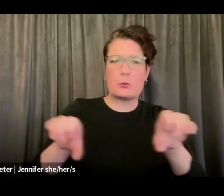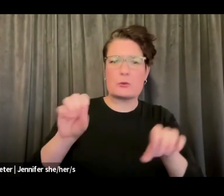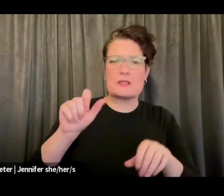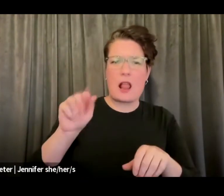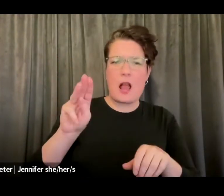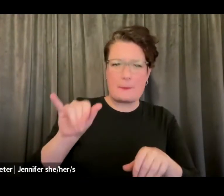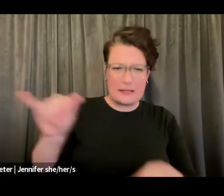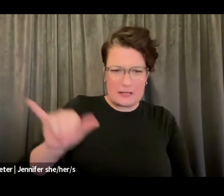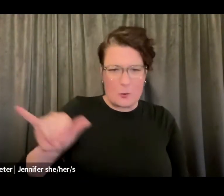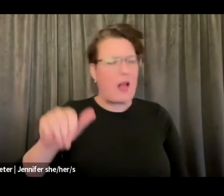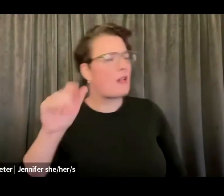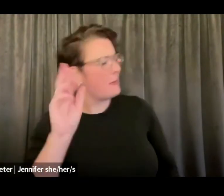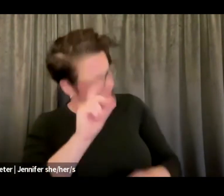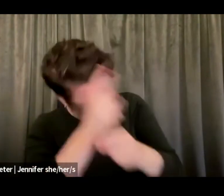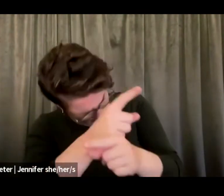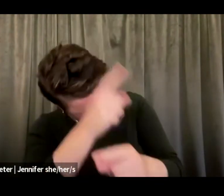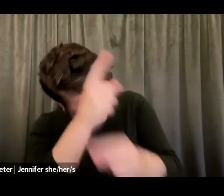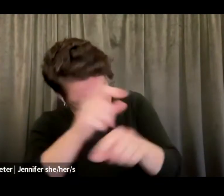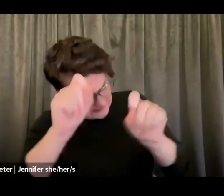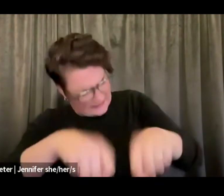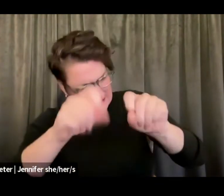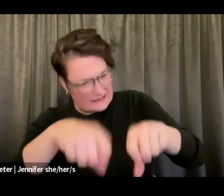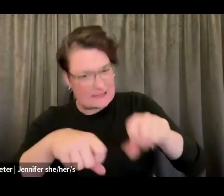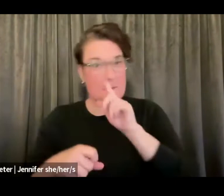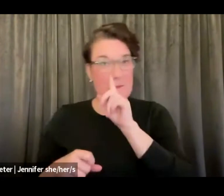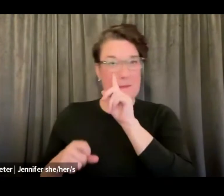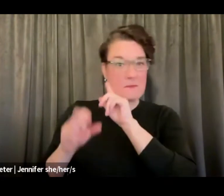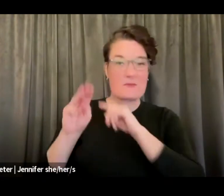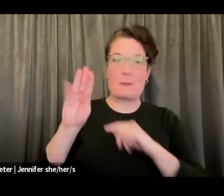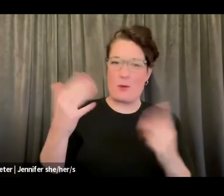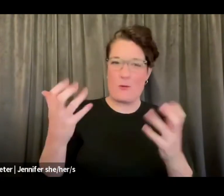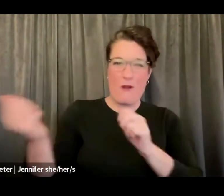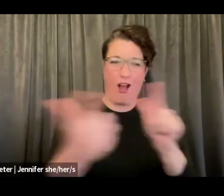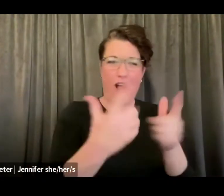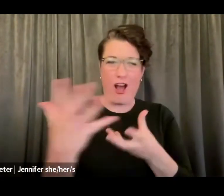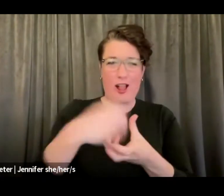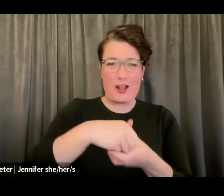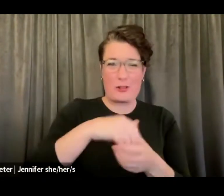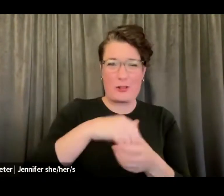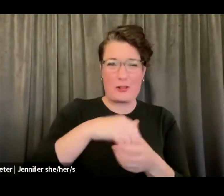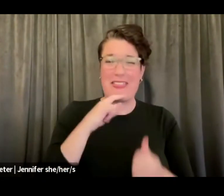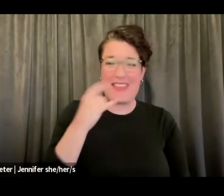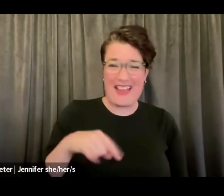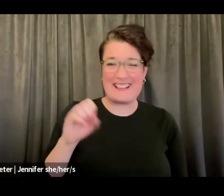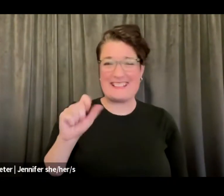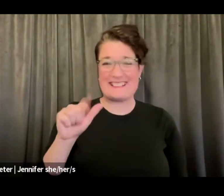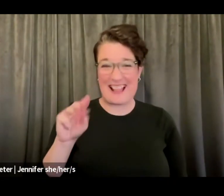Rebekah: Oh right Yes Nomy: We want everyone to be included in the honey salami party